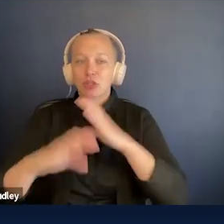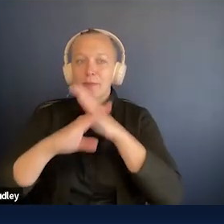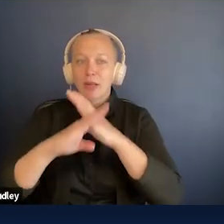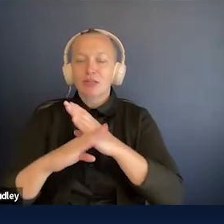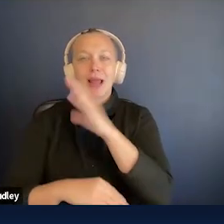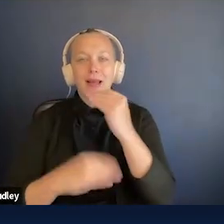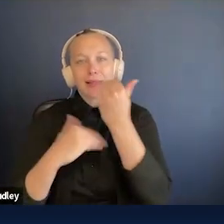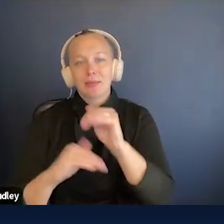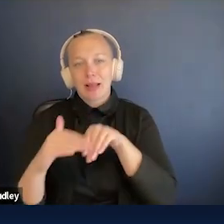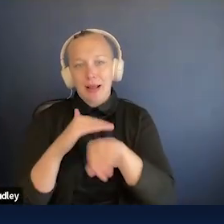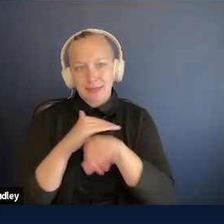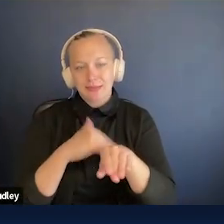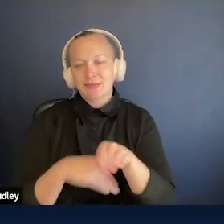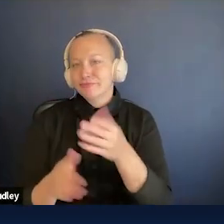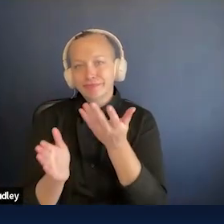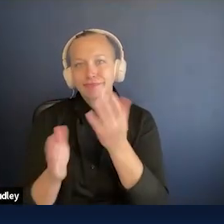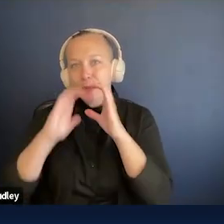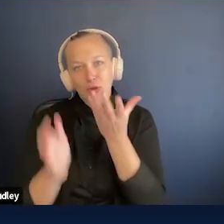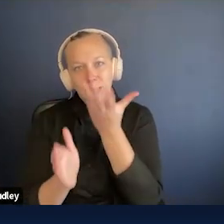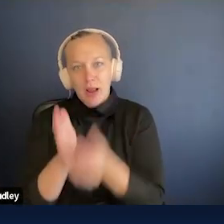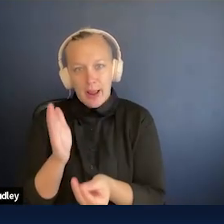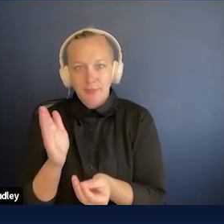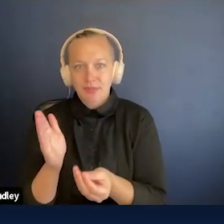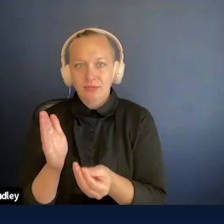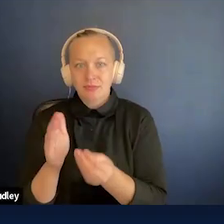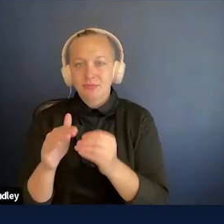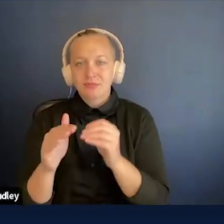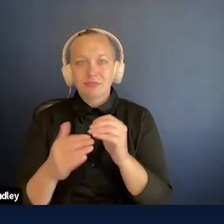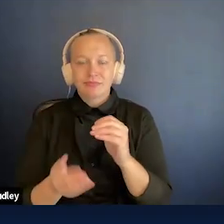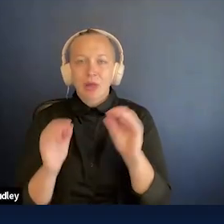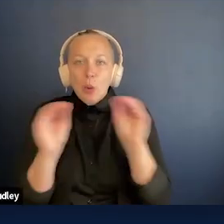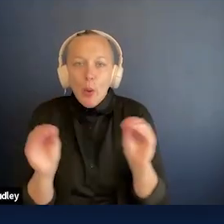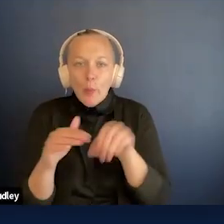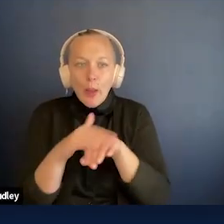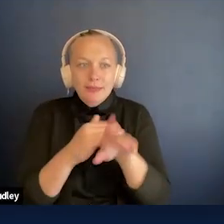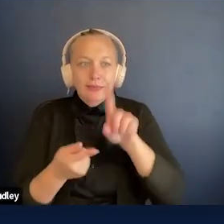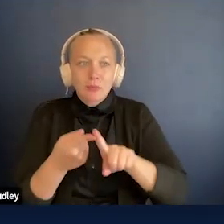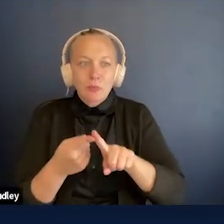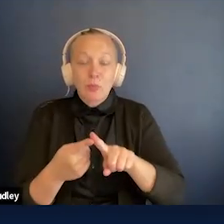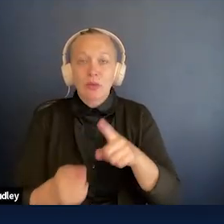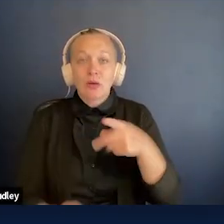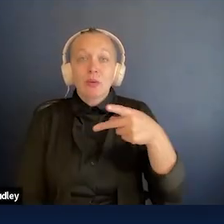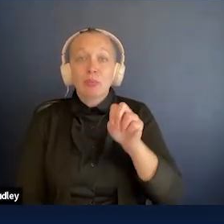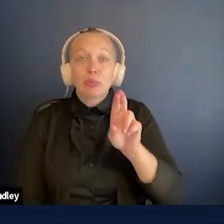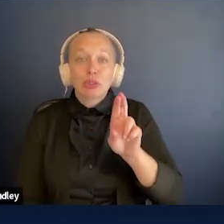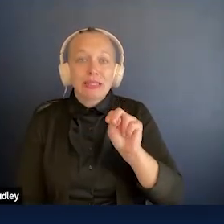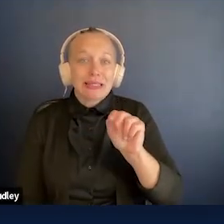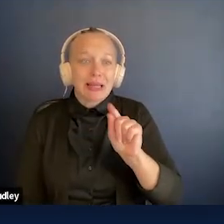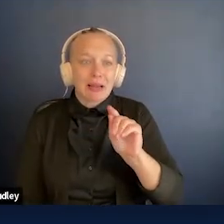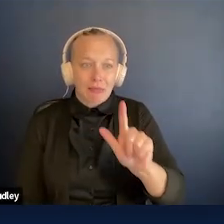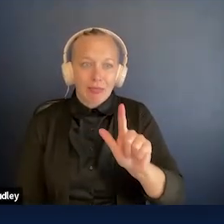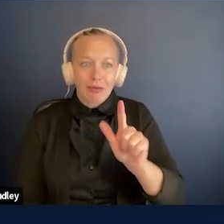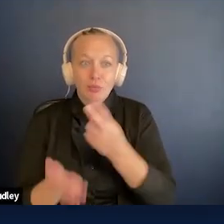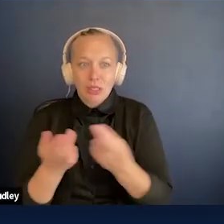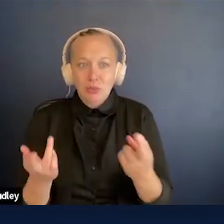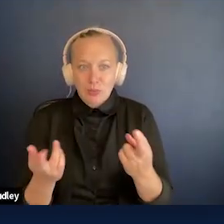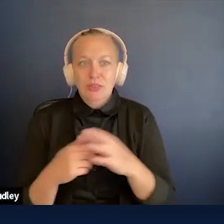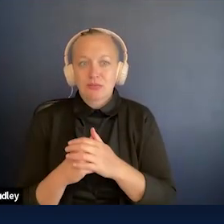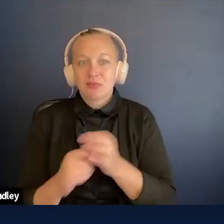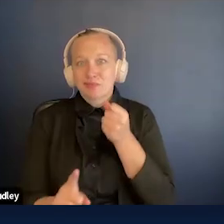There are gaps in communication and a lack of accessible prenatal resources contribute to adverse birth outcomes. Second is the positive impact of qualified.